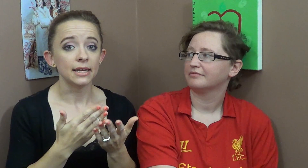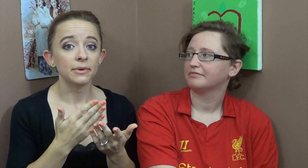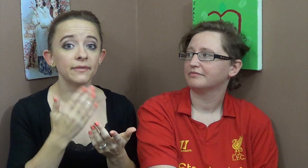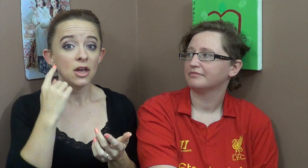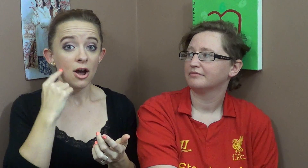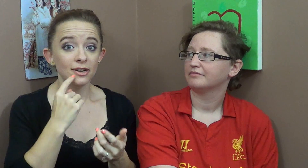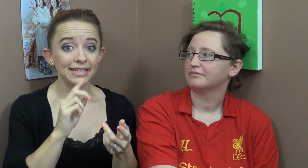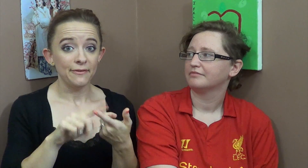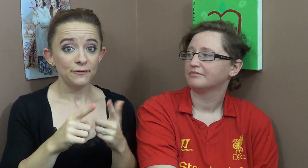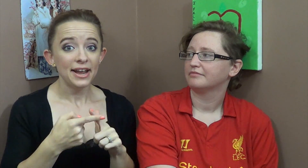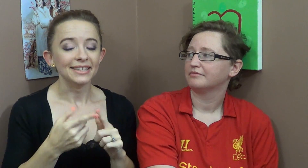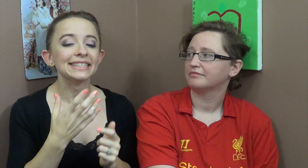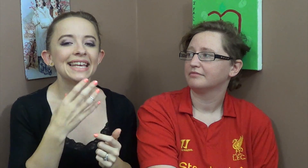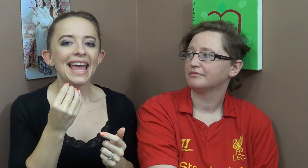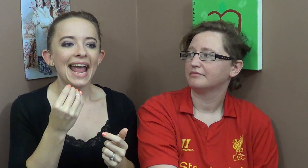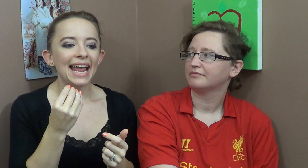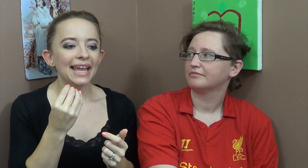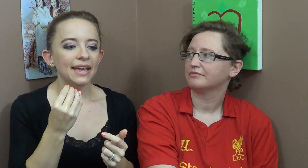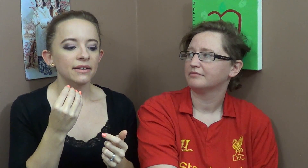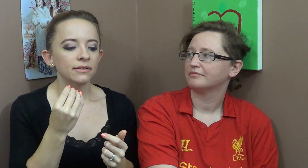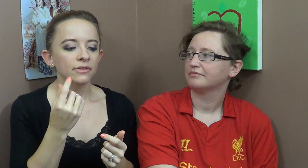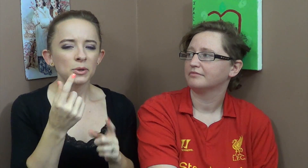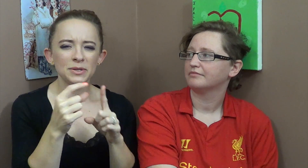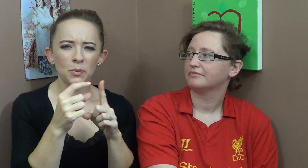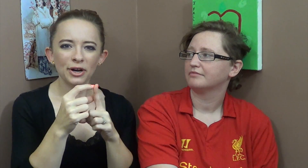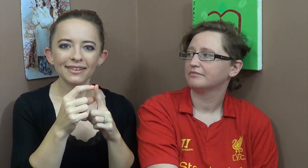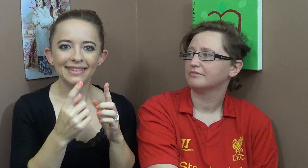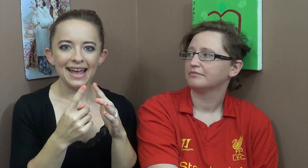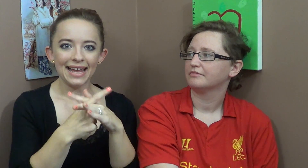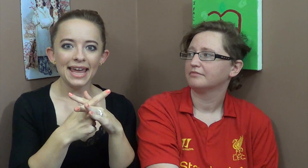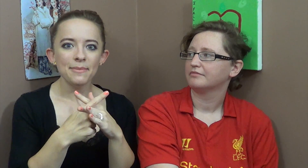with some of our Deaf friends. There was a word that